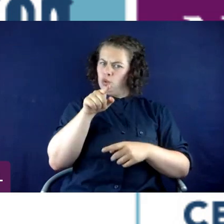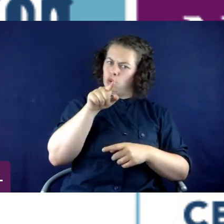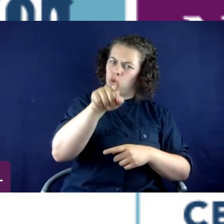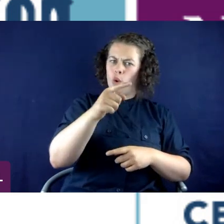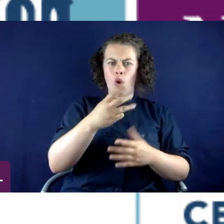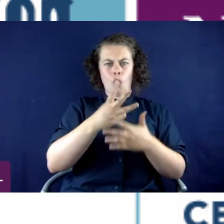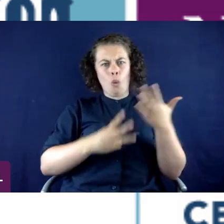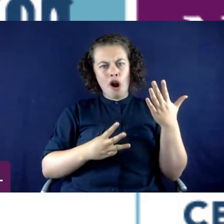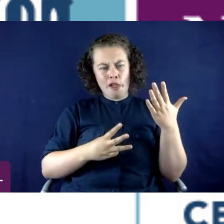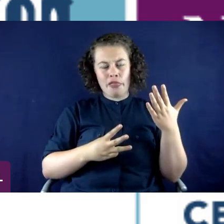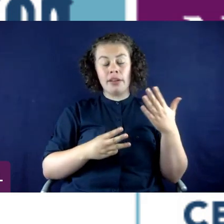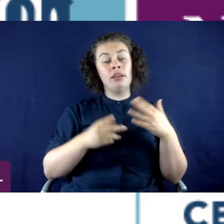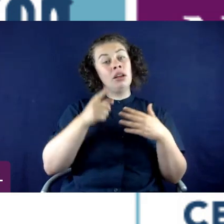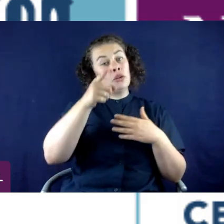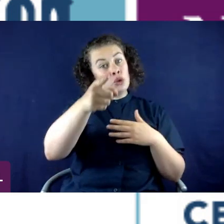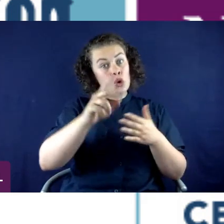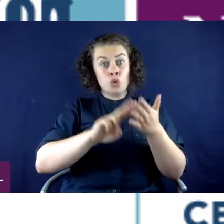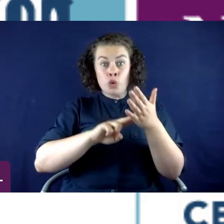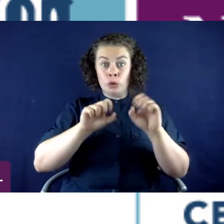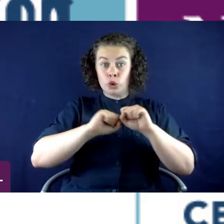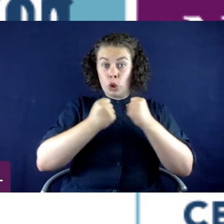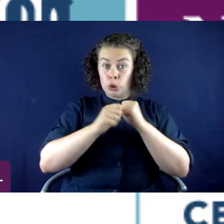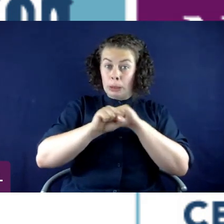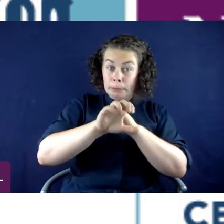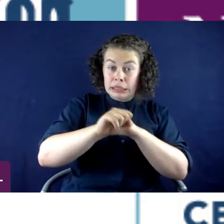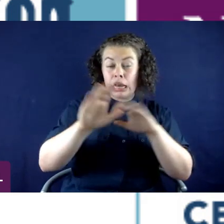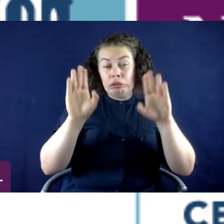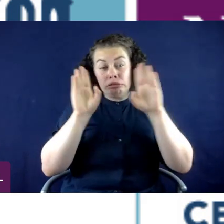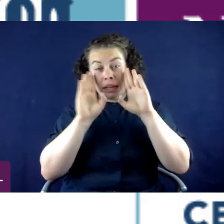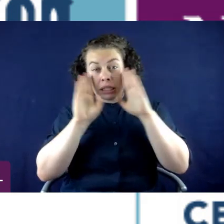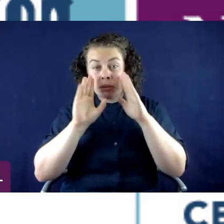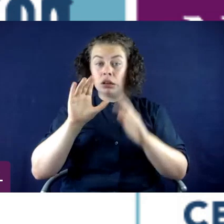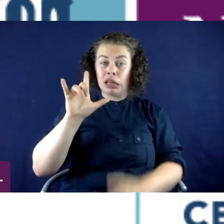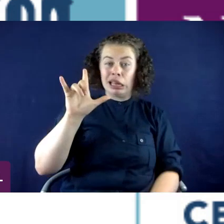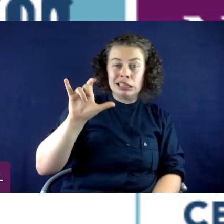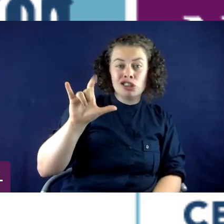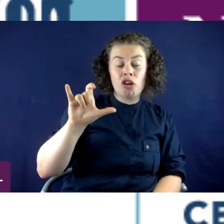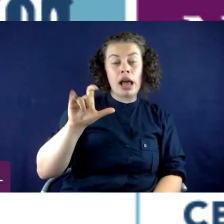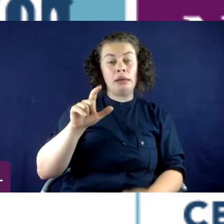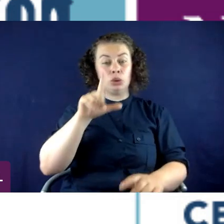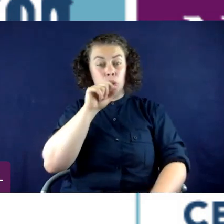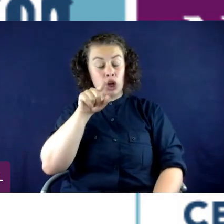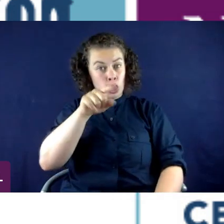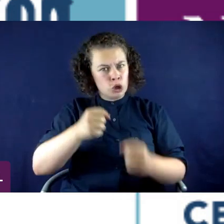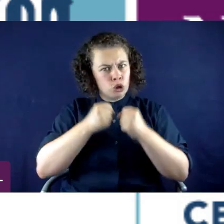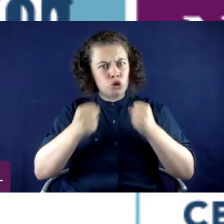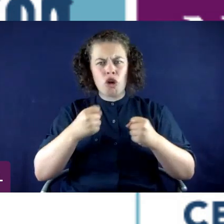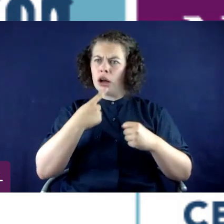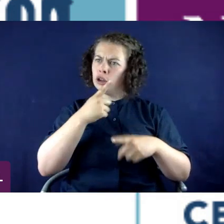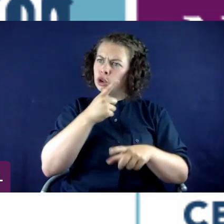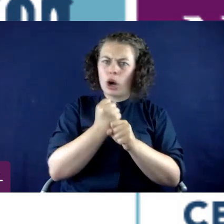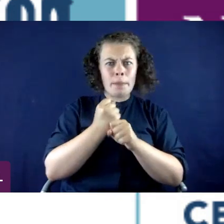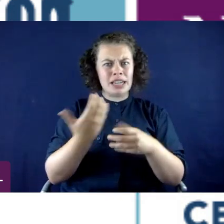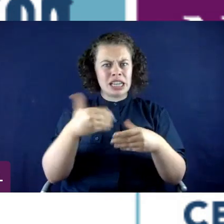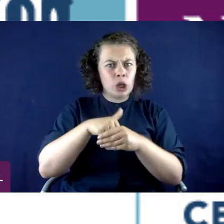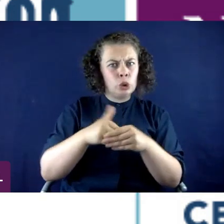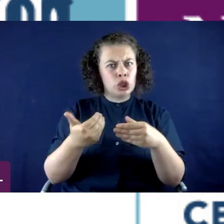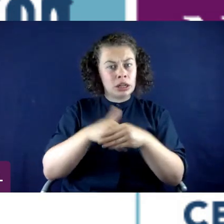I think the last piece I would say in terms of work that you as an individual can do, it goes back to digital communications.